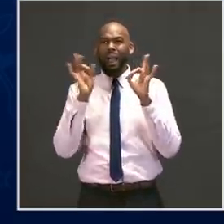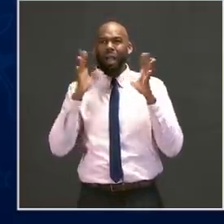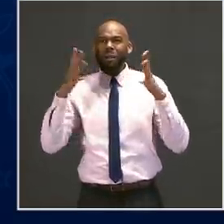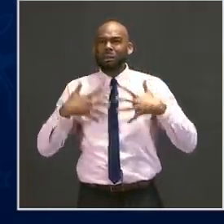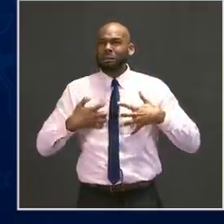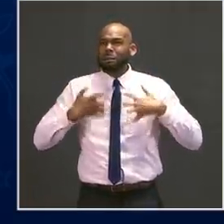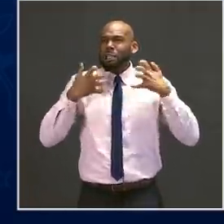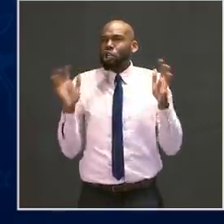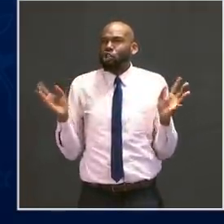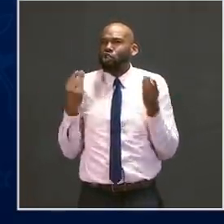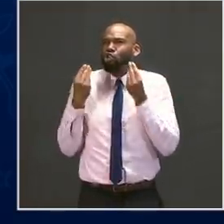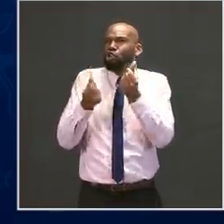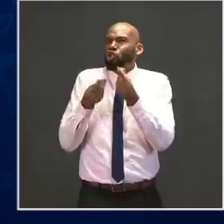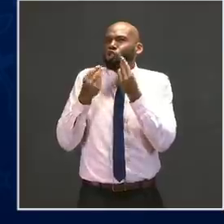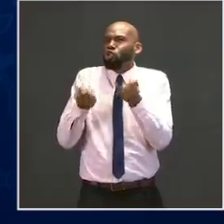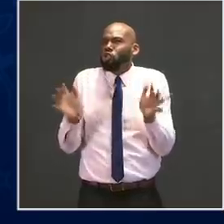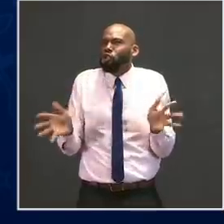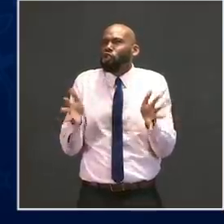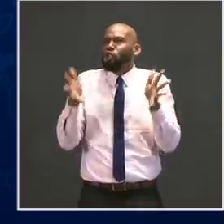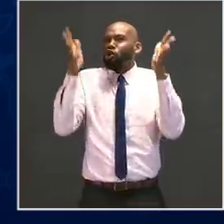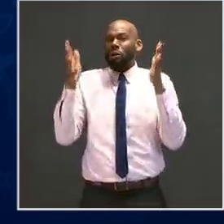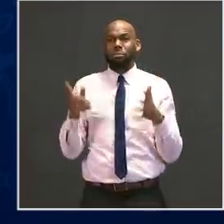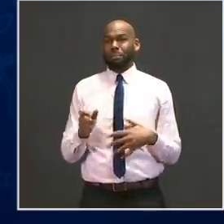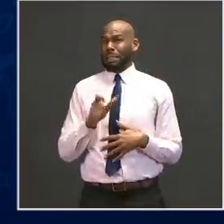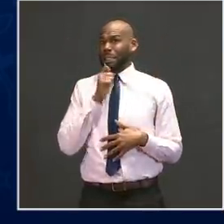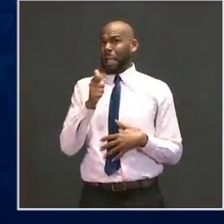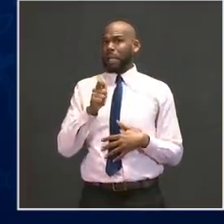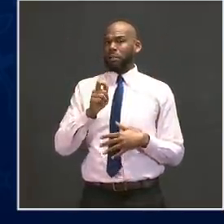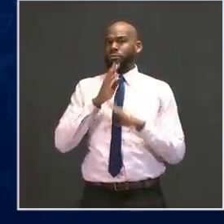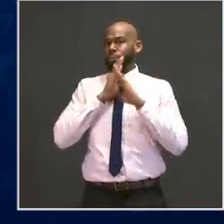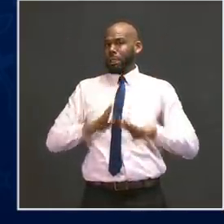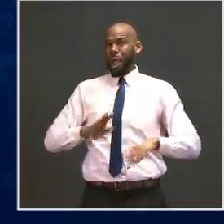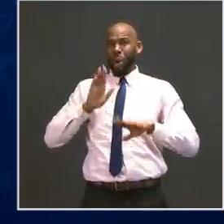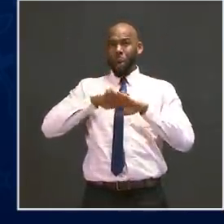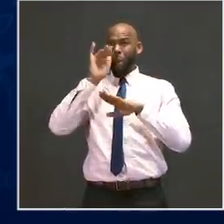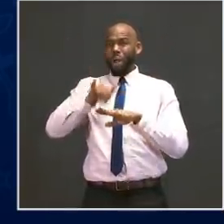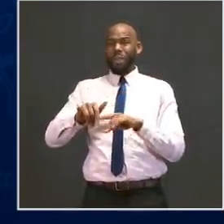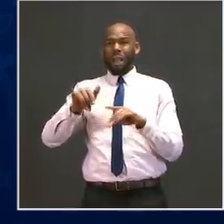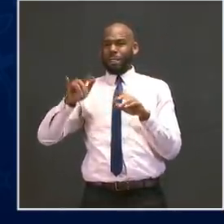He has certainly not been silent on that issue. And he's -- will continue to be outspoken